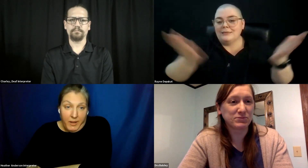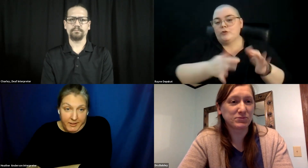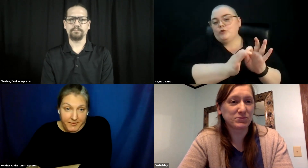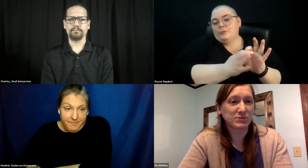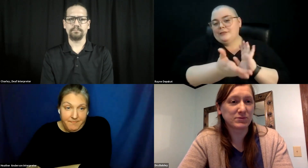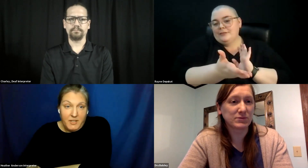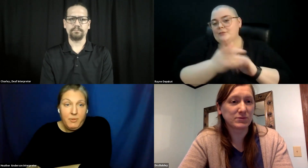Wow.